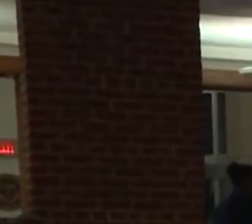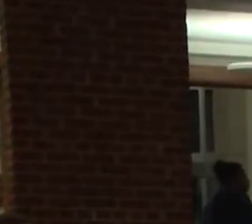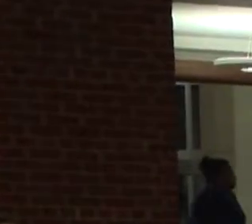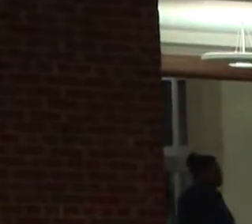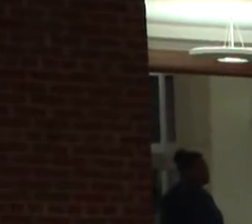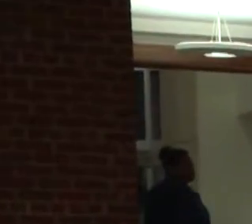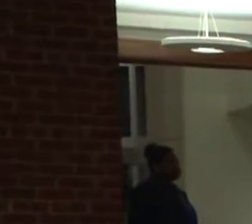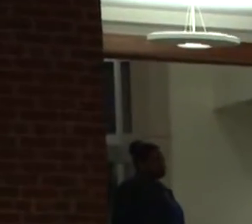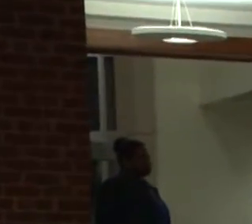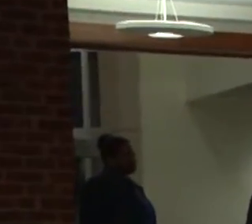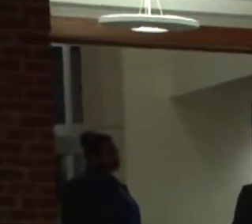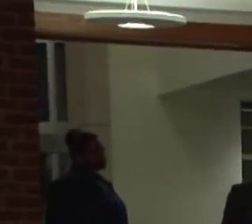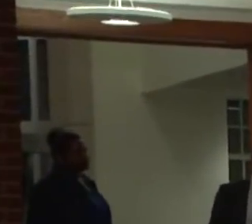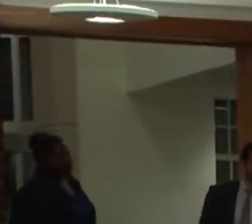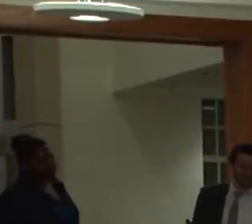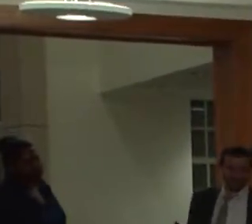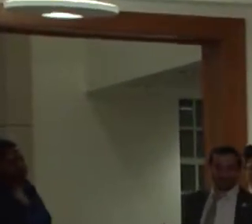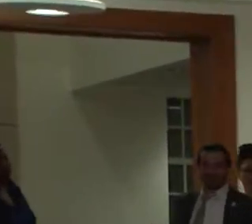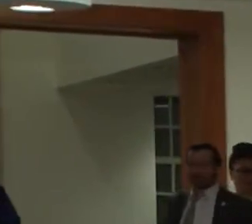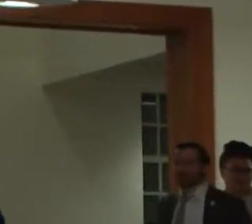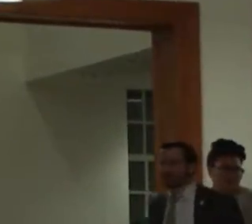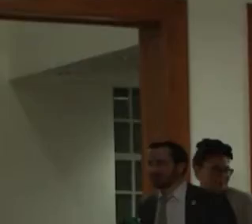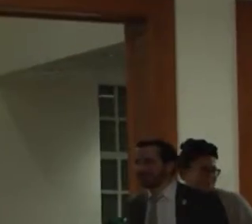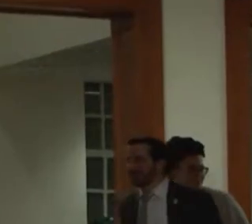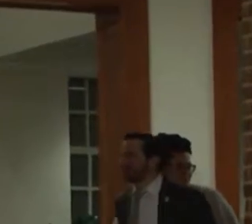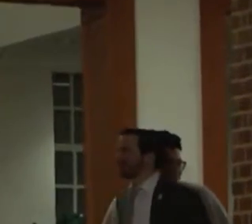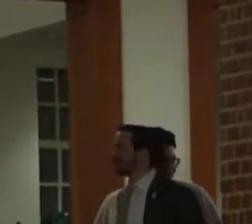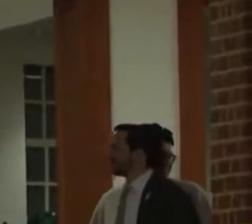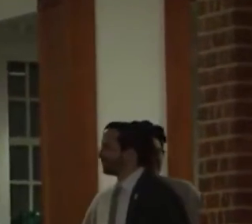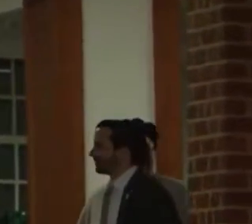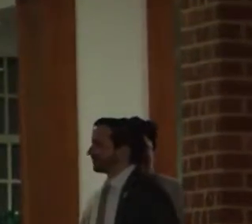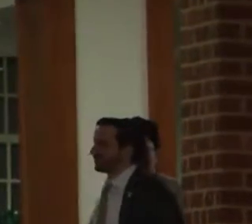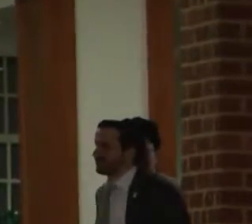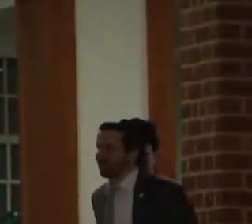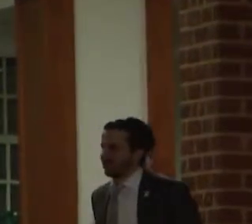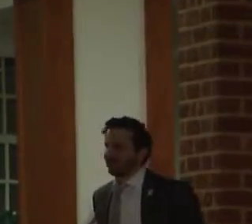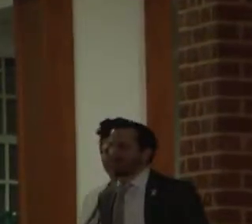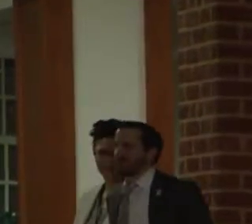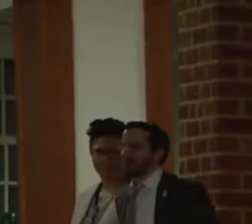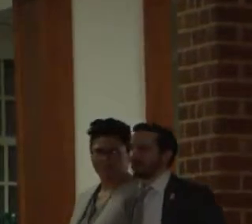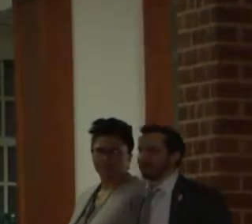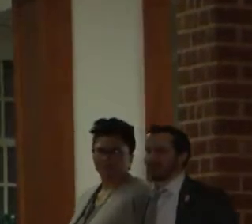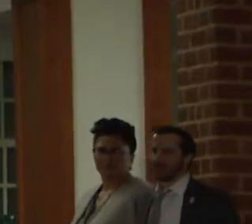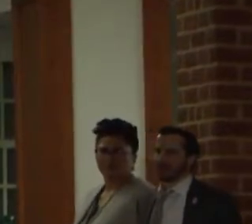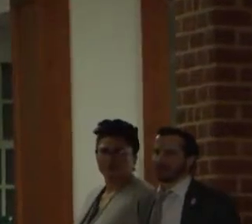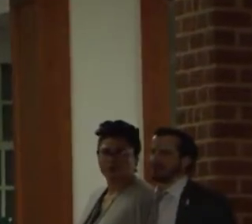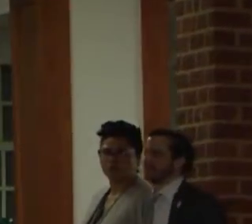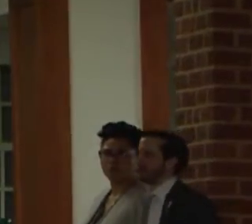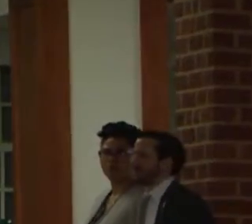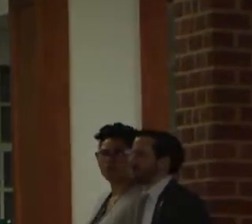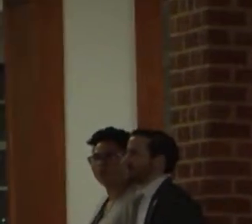HAVE TO INVEST IN MENTAL HEALTH SERVICES, PUBLIC HEALTH, EDUCATION, JOBS AND HOUSING.